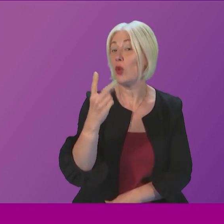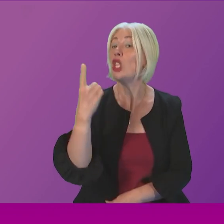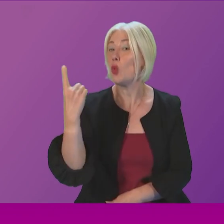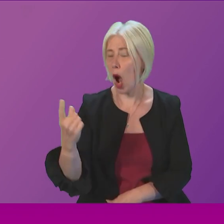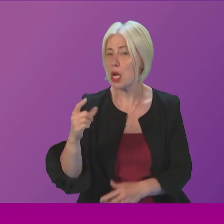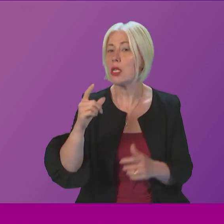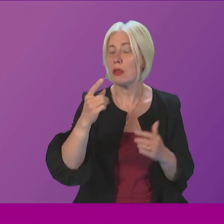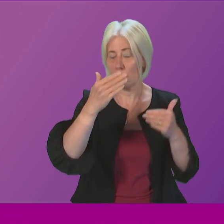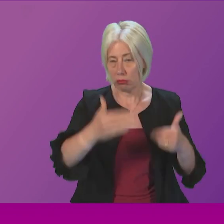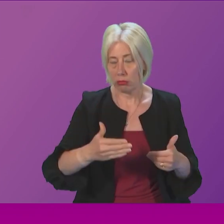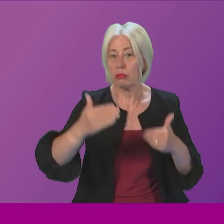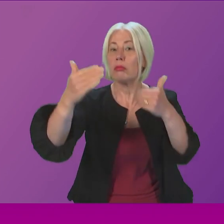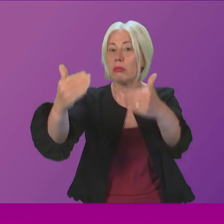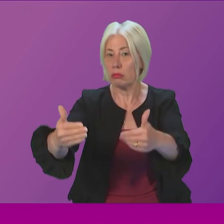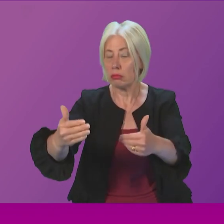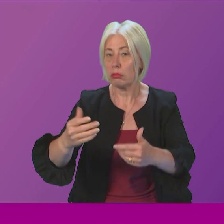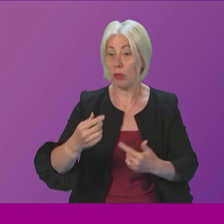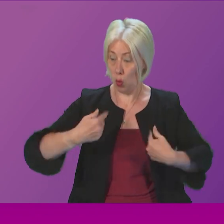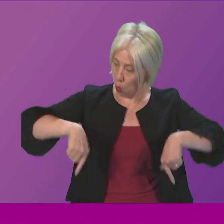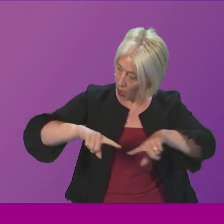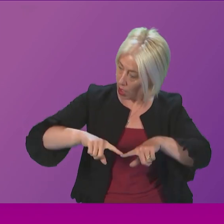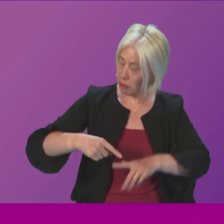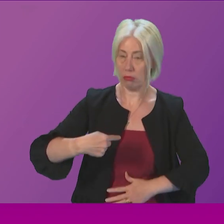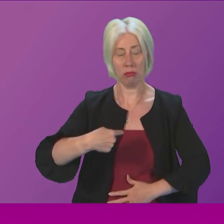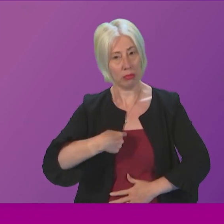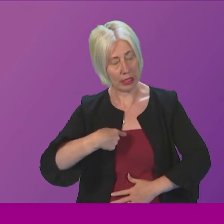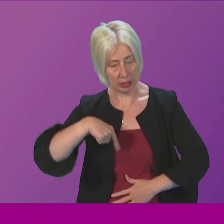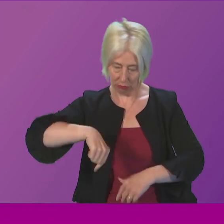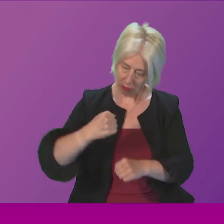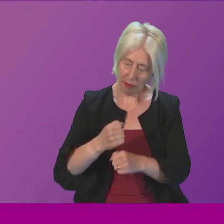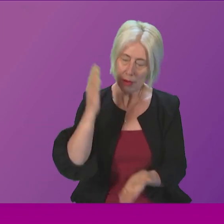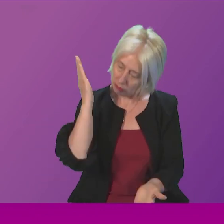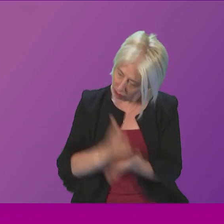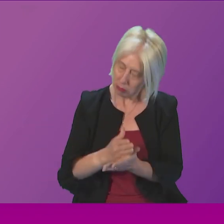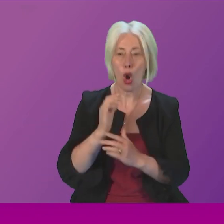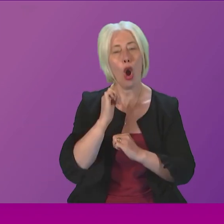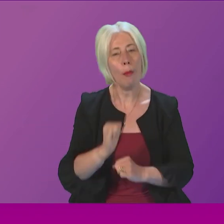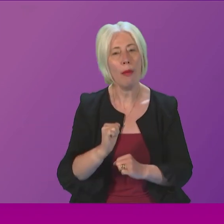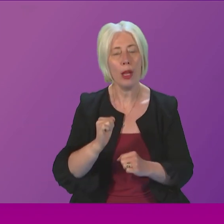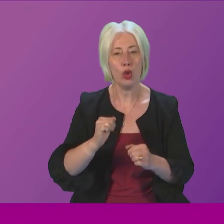We—I and this Government—are absolutely committed to dualling the A9.